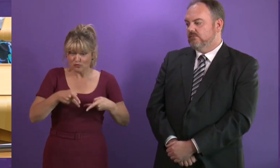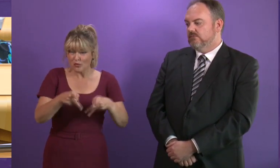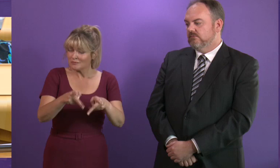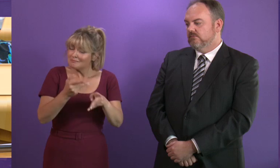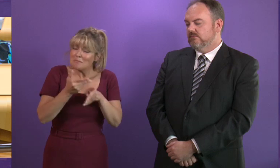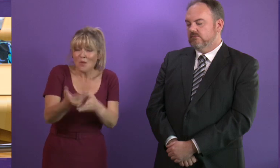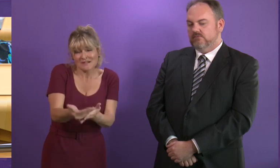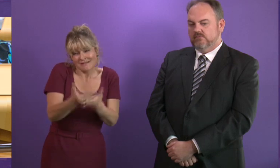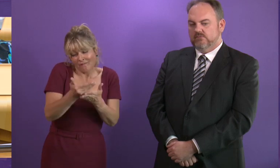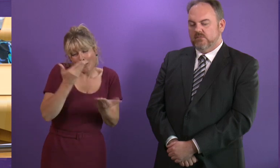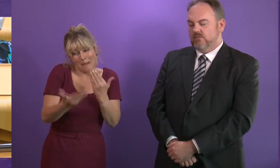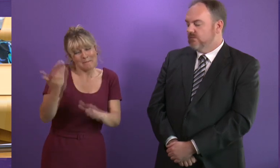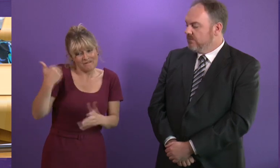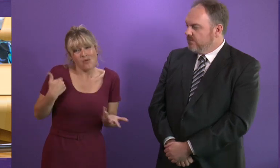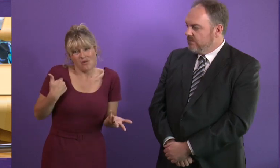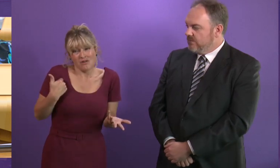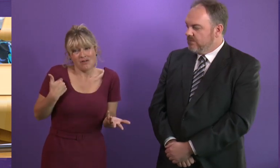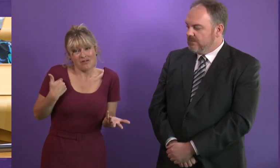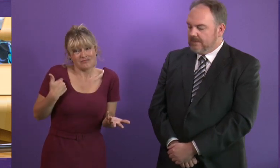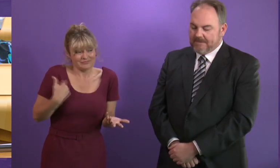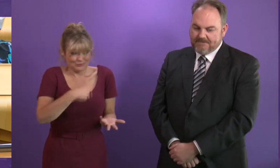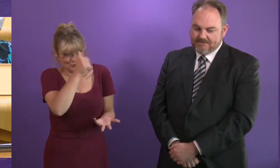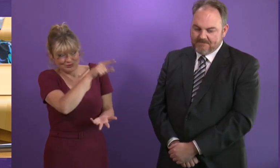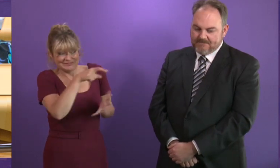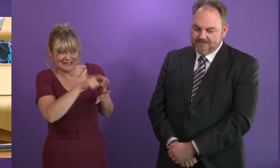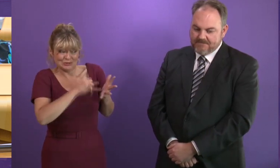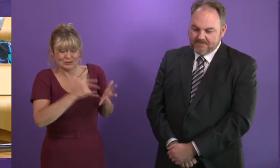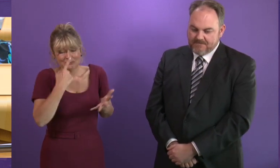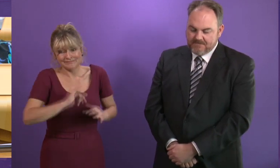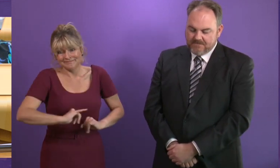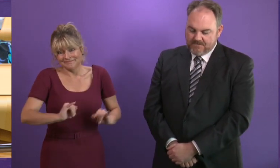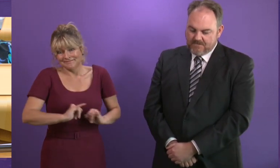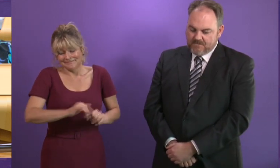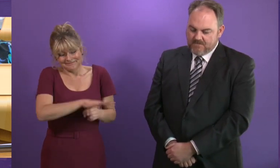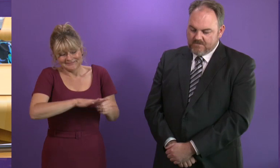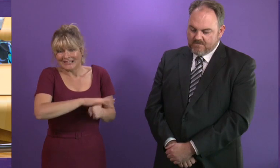David Stewart referred to tragic cases in his constituency. Many members will be aware